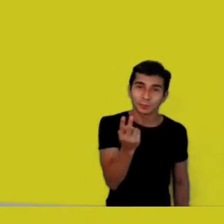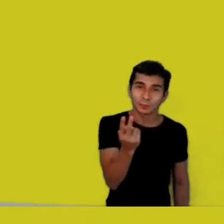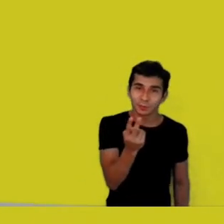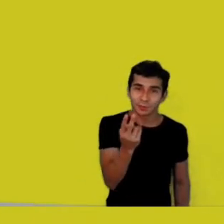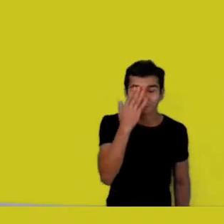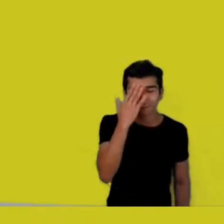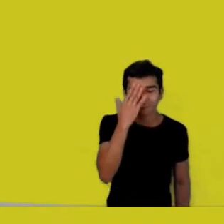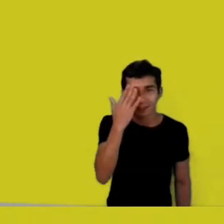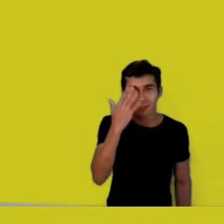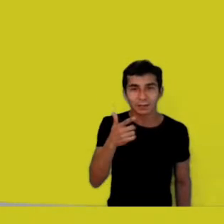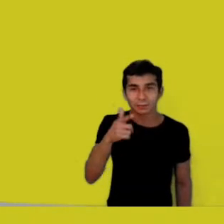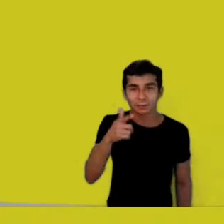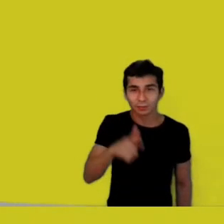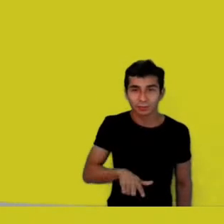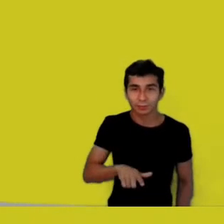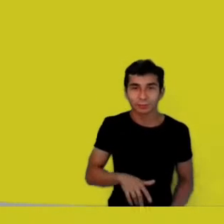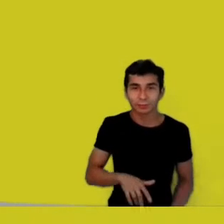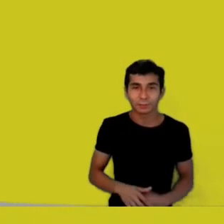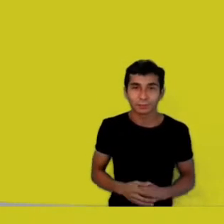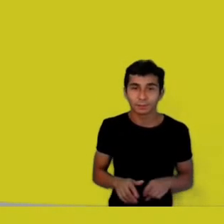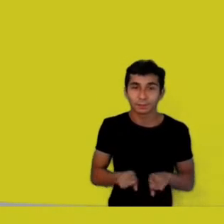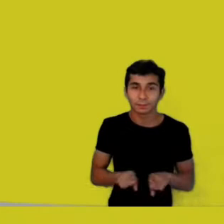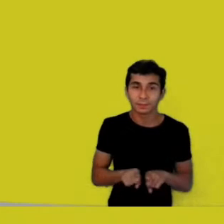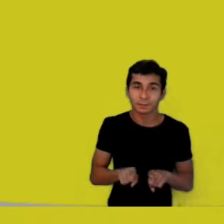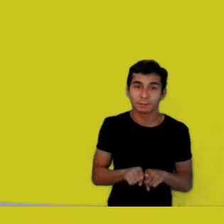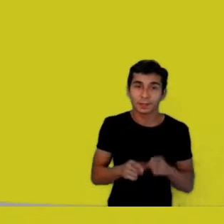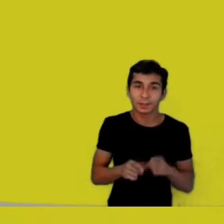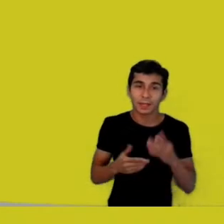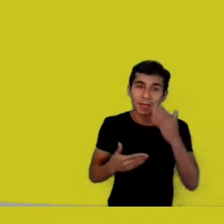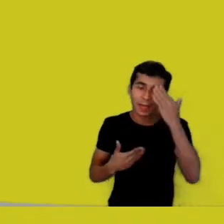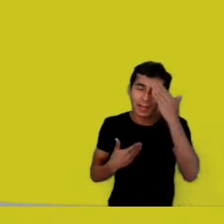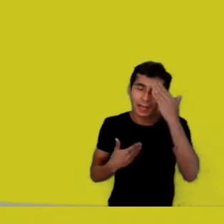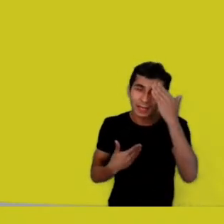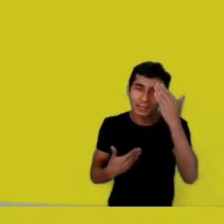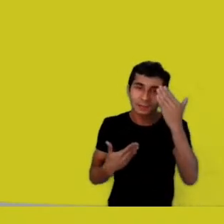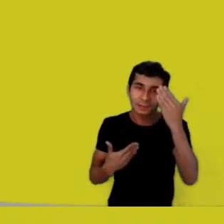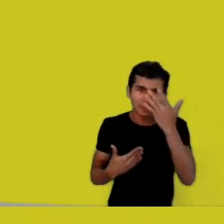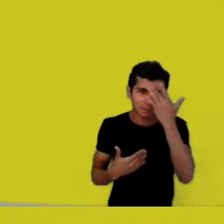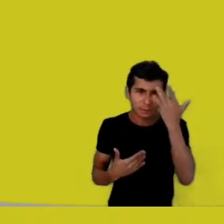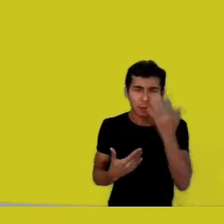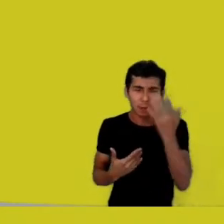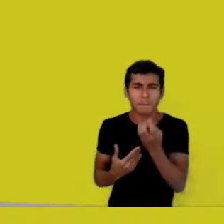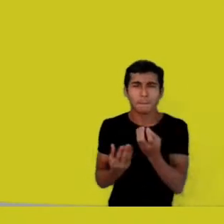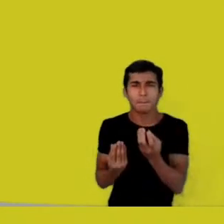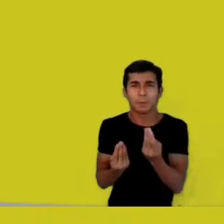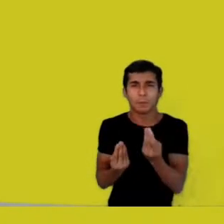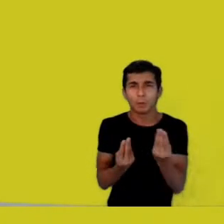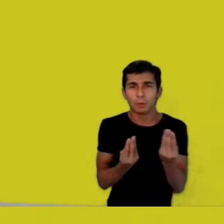I’d also like to thank a lot of people who followed us,